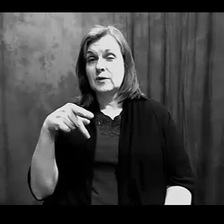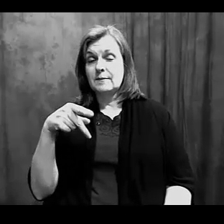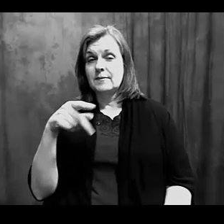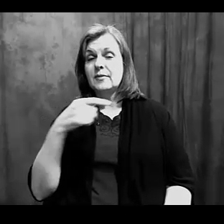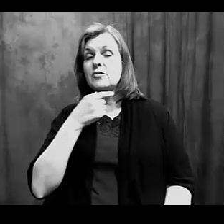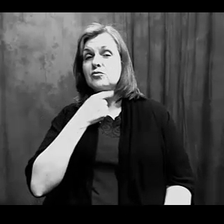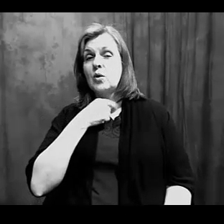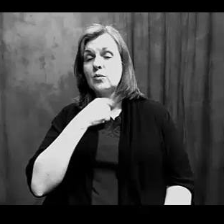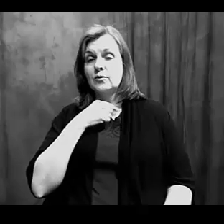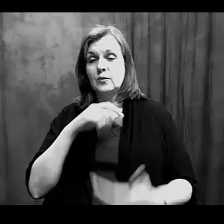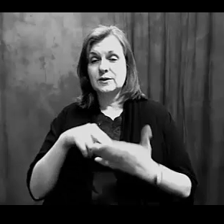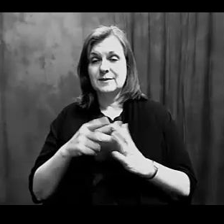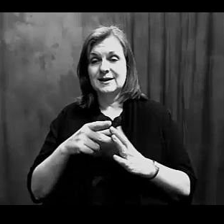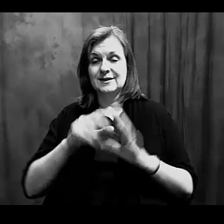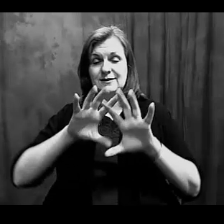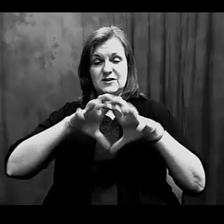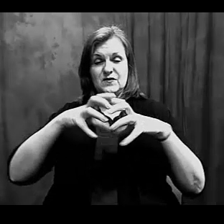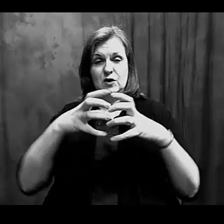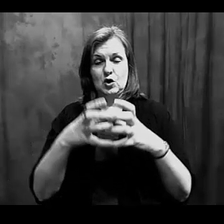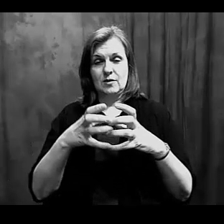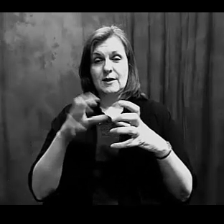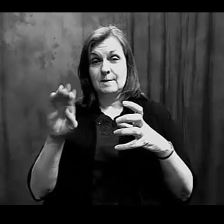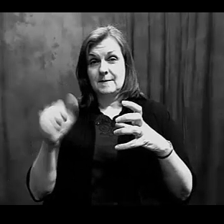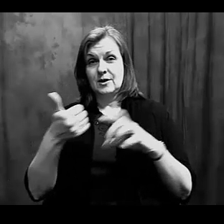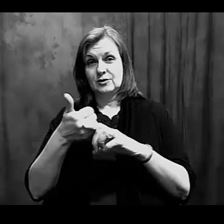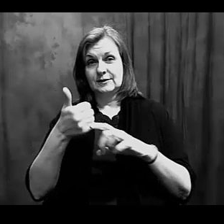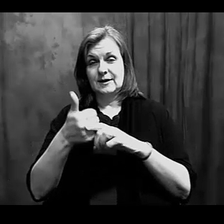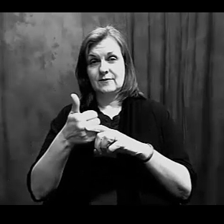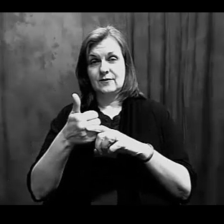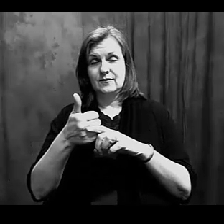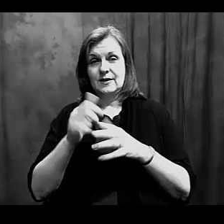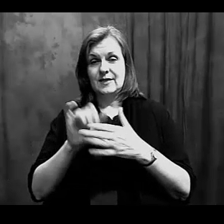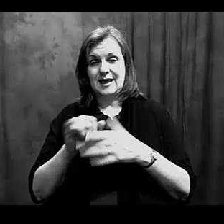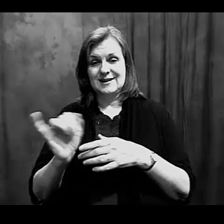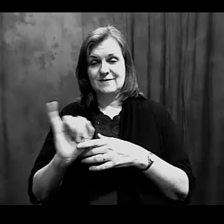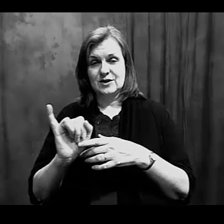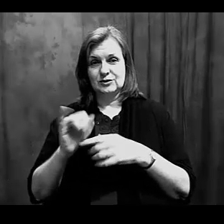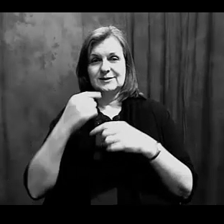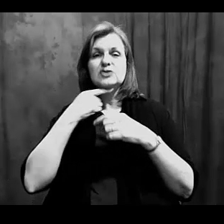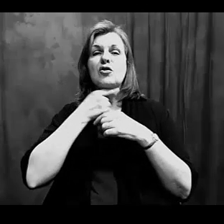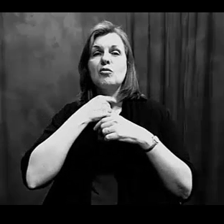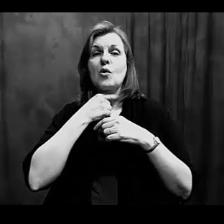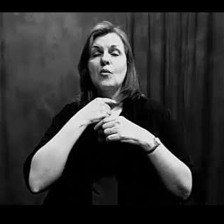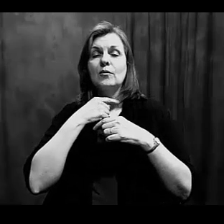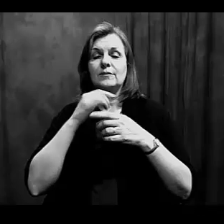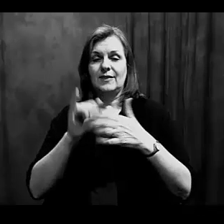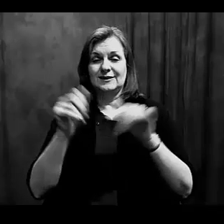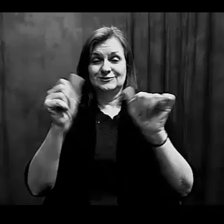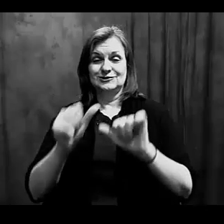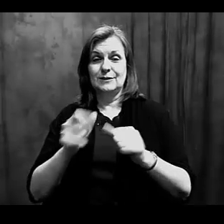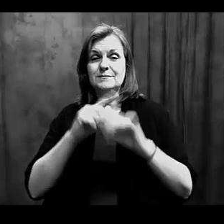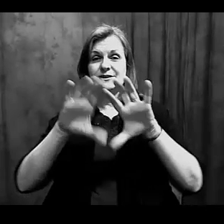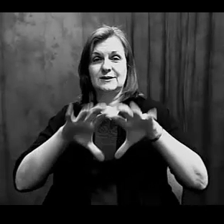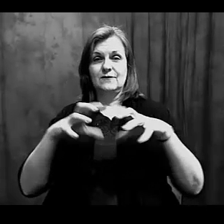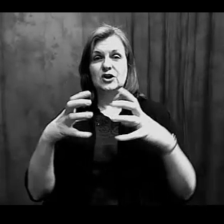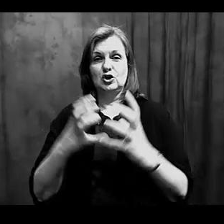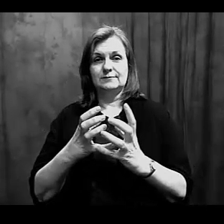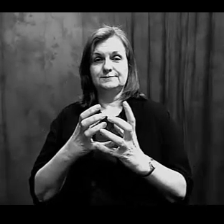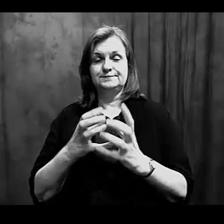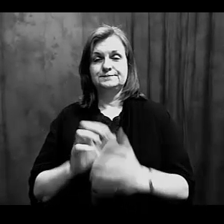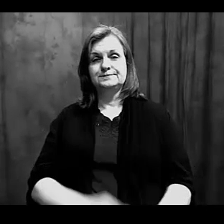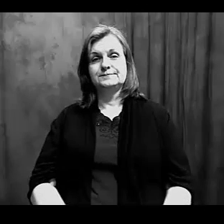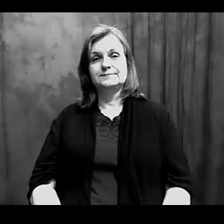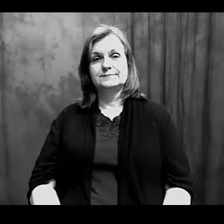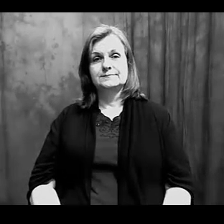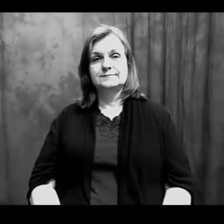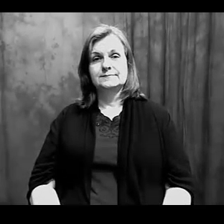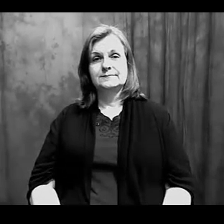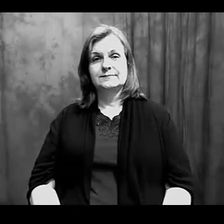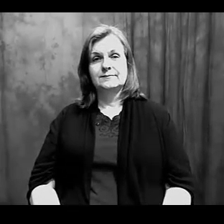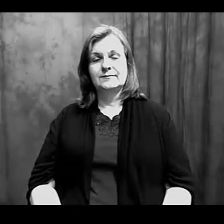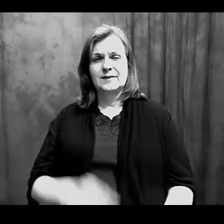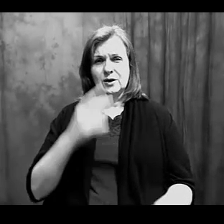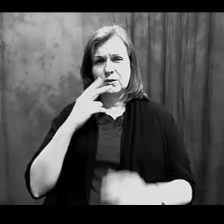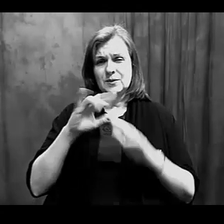strep throat, coccus means that it's spherical so a bacteria then that's spherical in shape